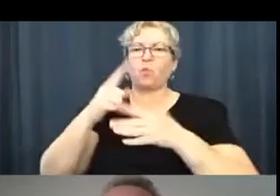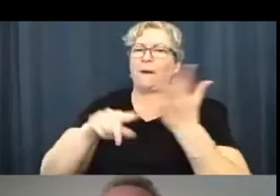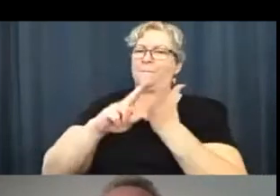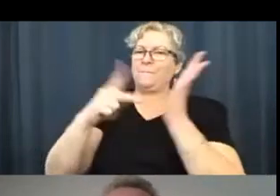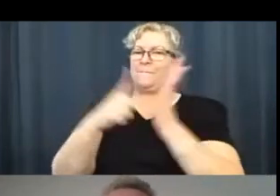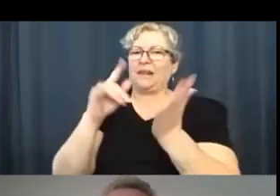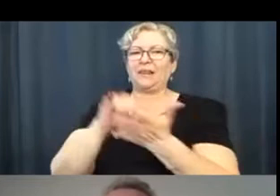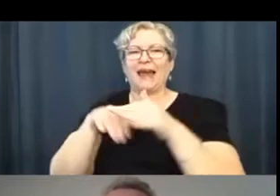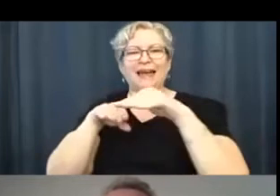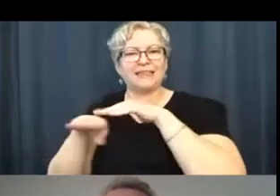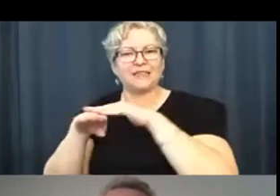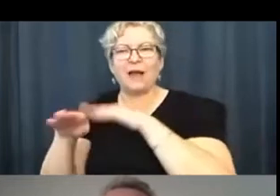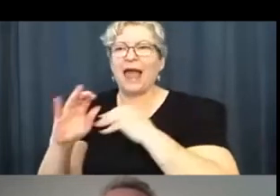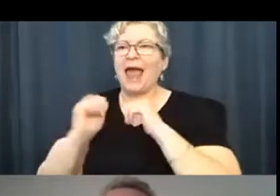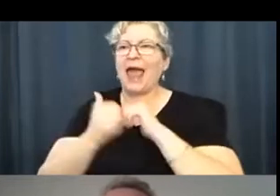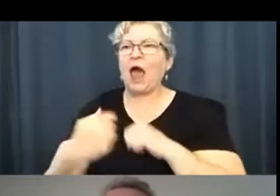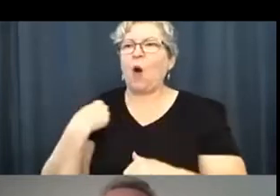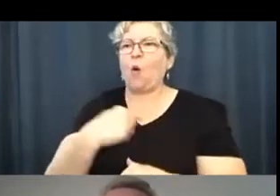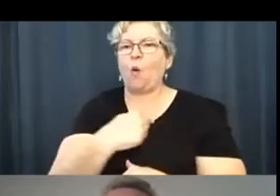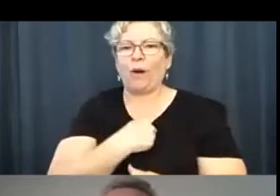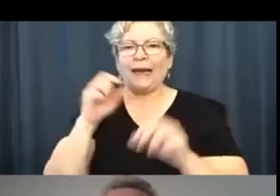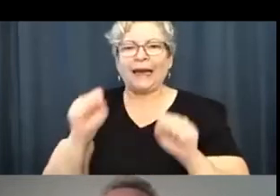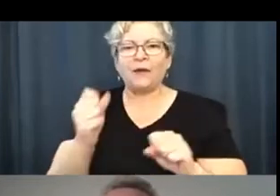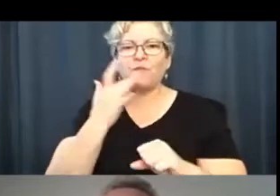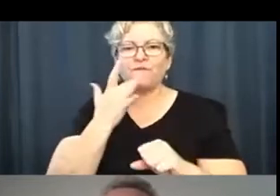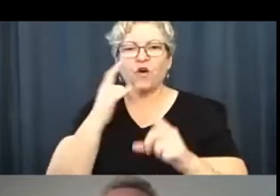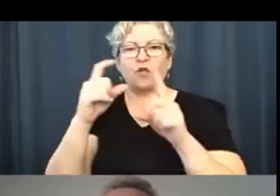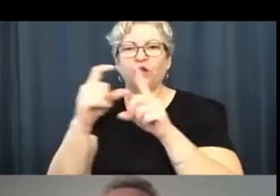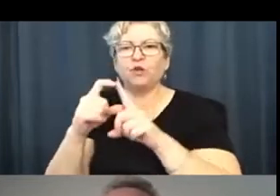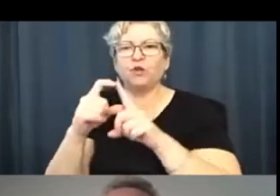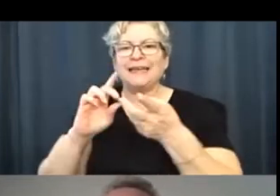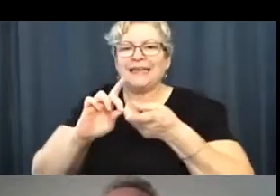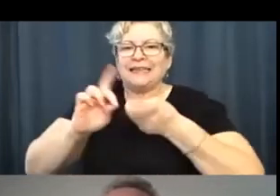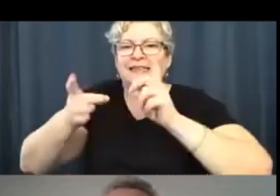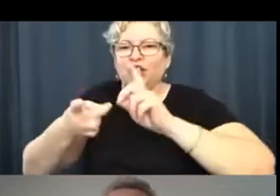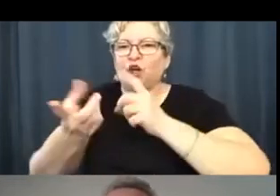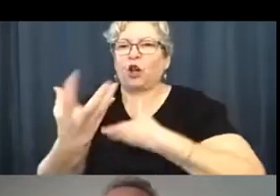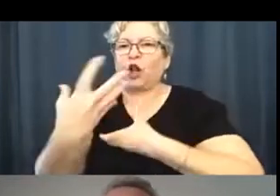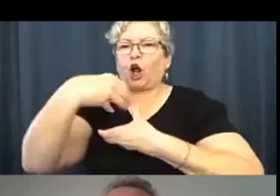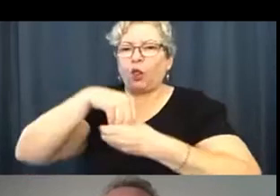and how we actually prefer the term digital inclusion. We're gonna kinda explore the landscape,